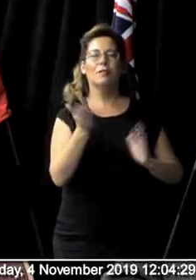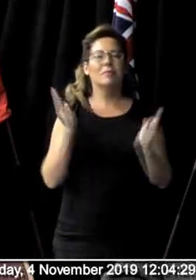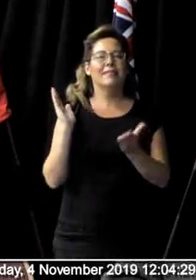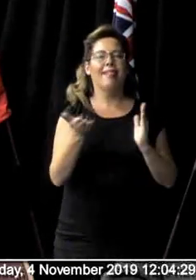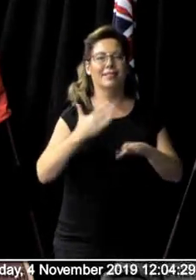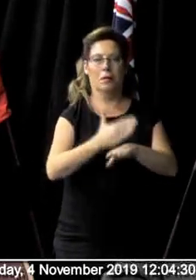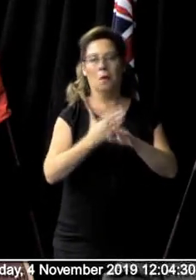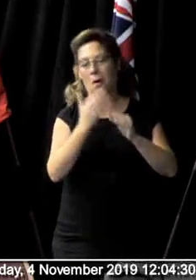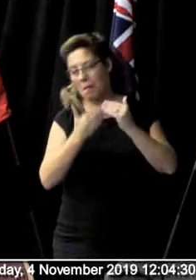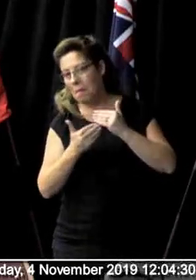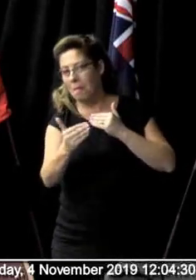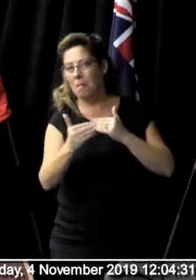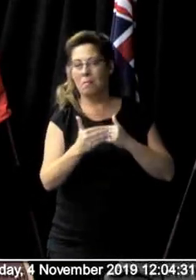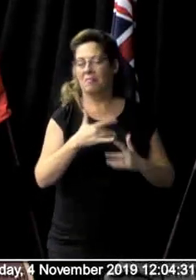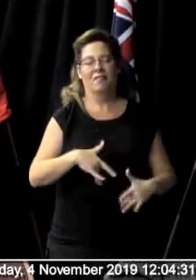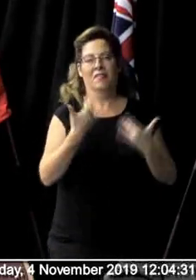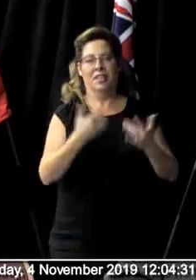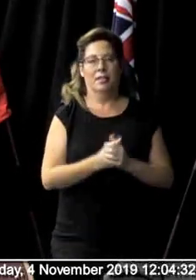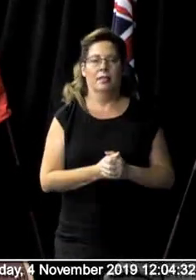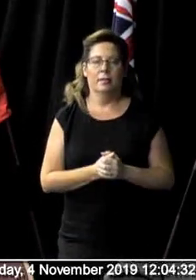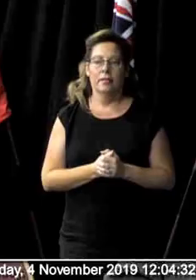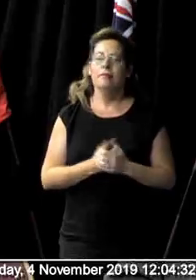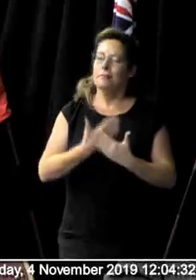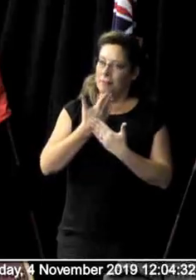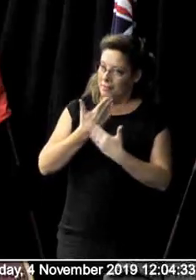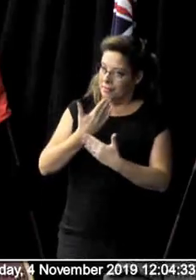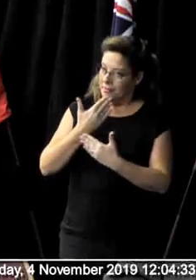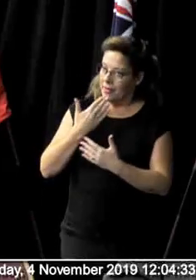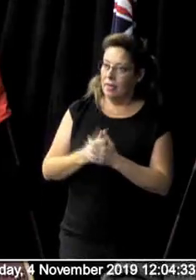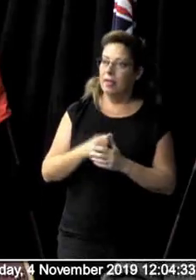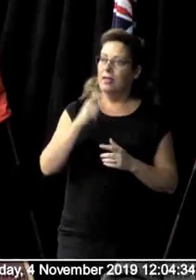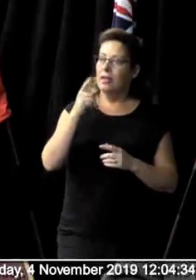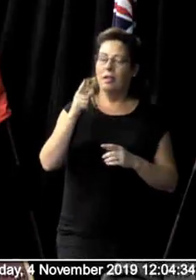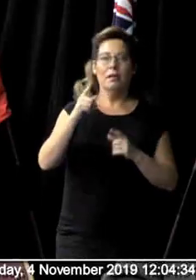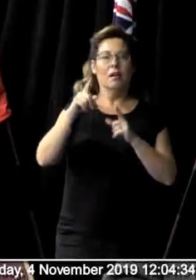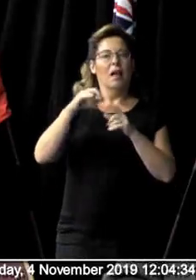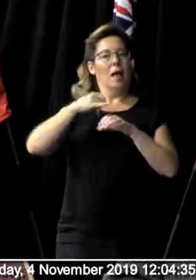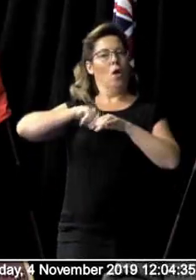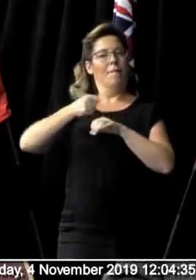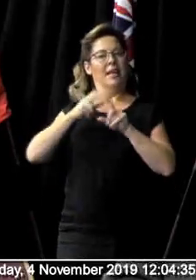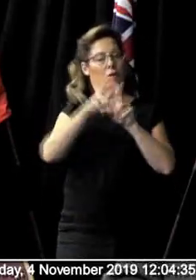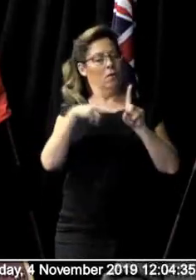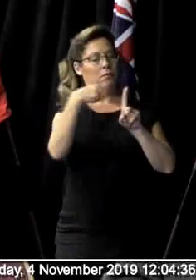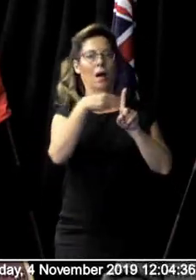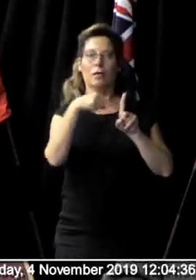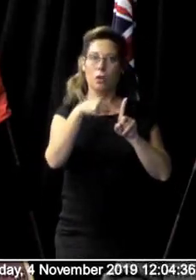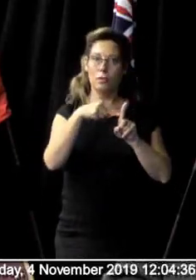Now, her diagnosed label is Down syndrome. So she – does she have some intellectual impairment?